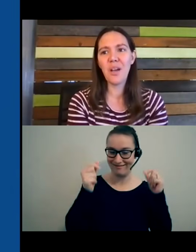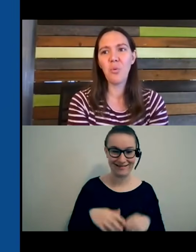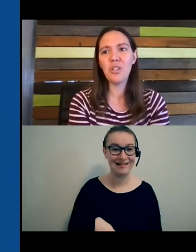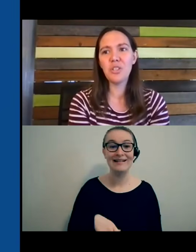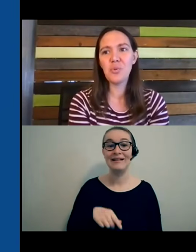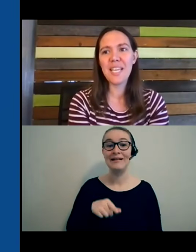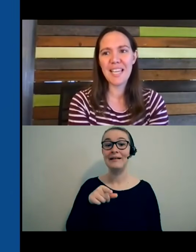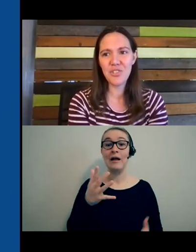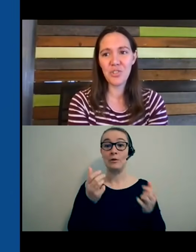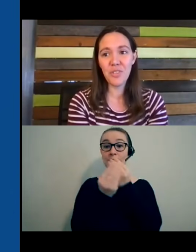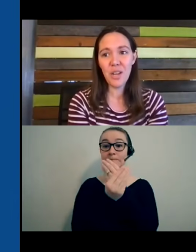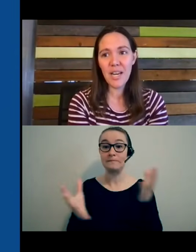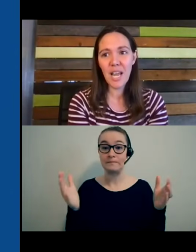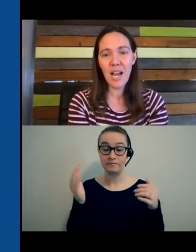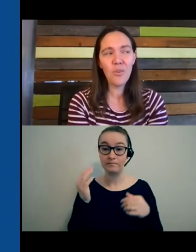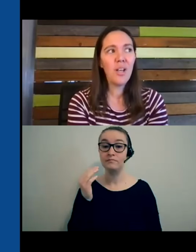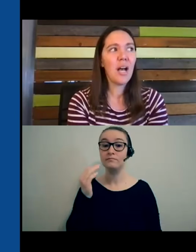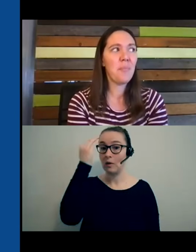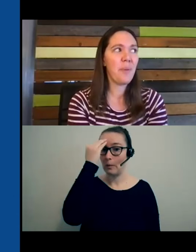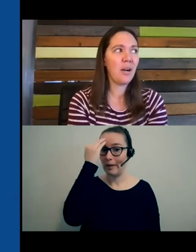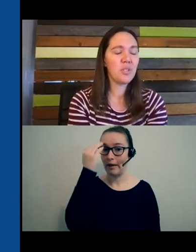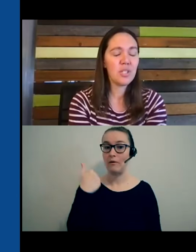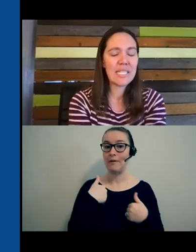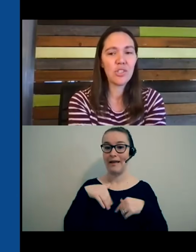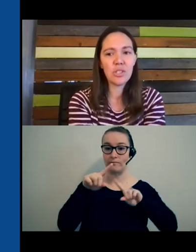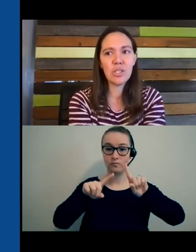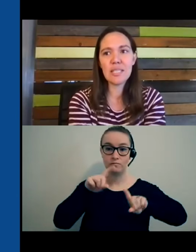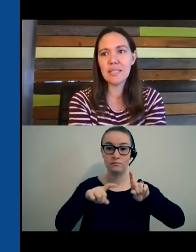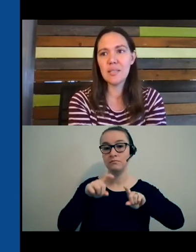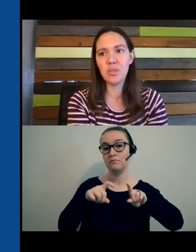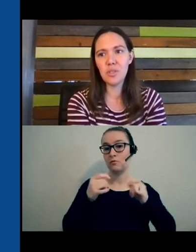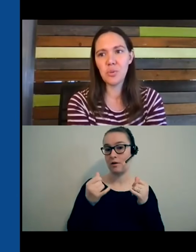we are doing a survey right now about digital accessibility tools.